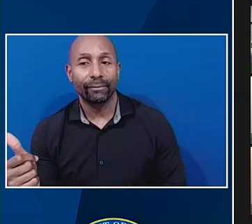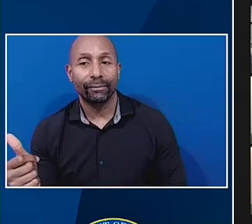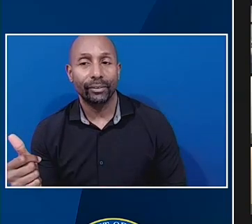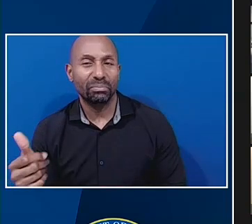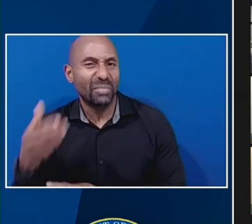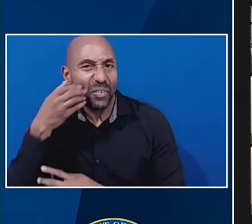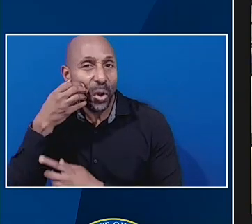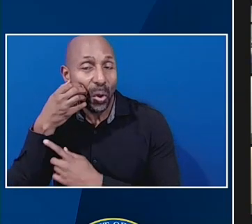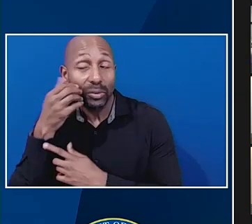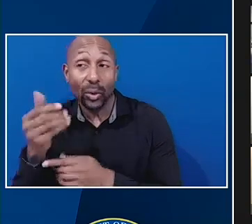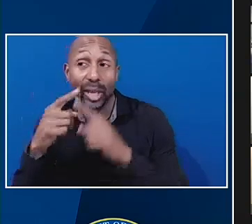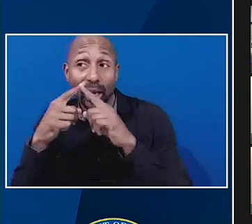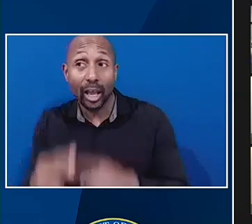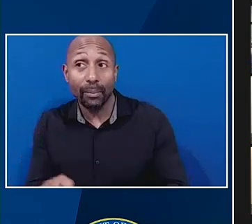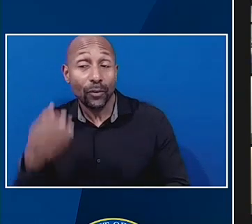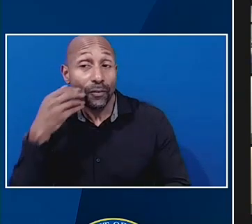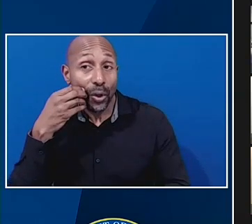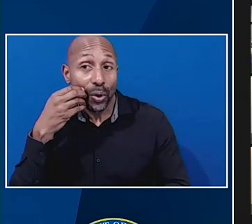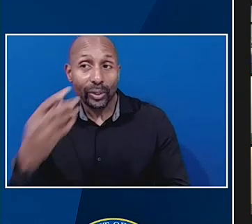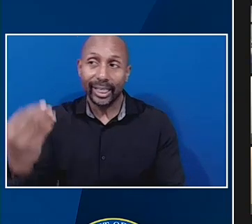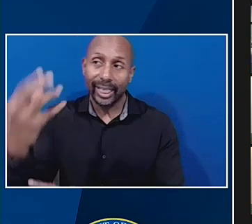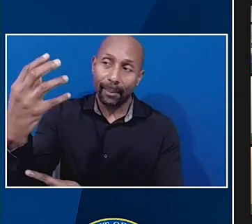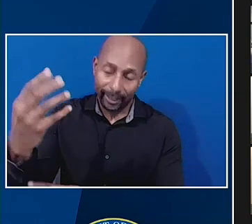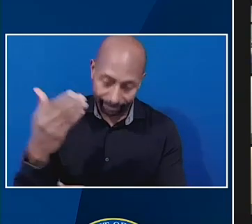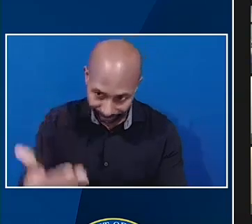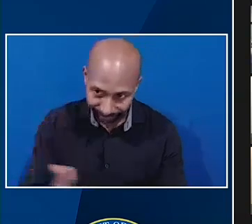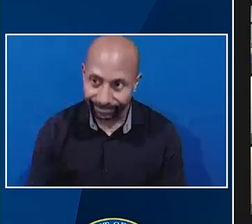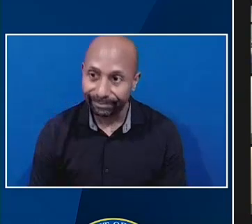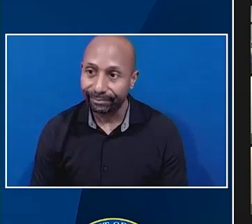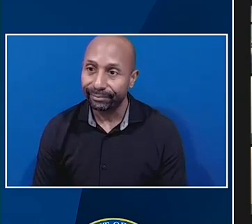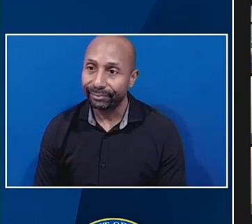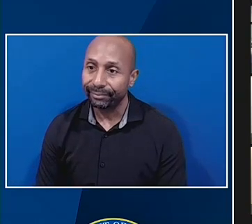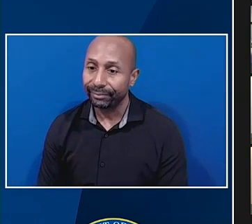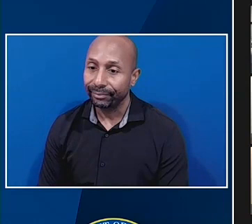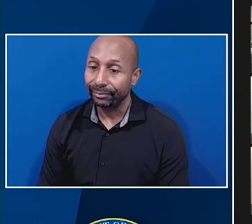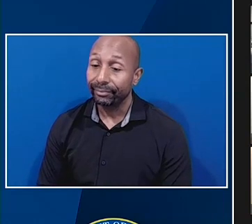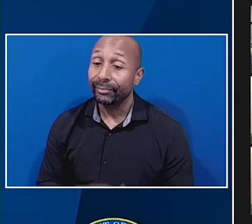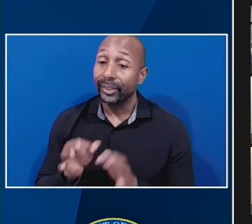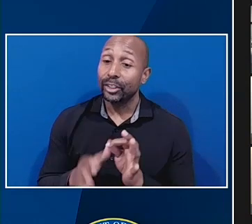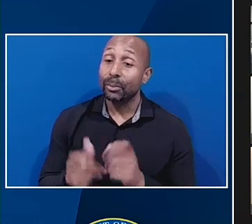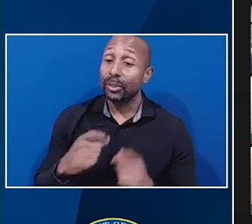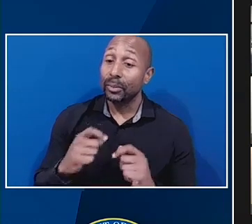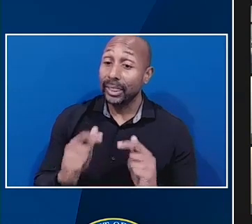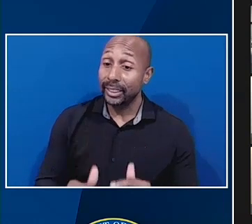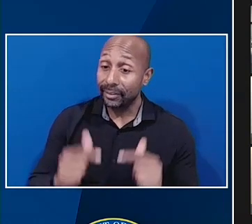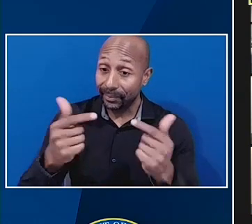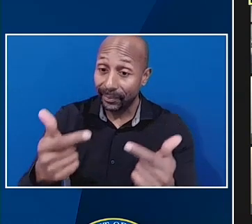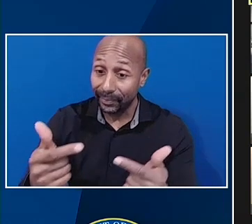turn on your camera. Here we go. Joshua? You have three- good morning or